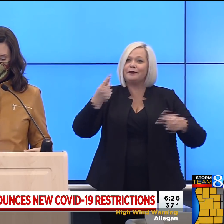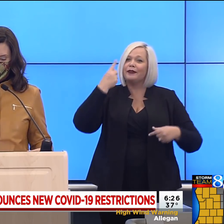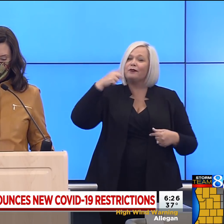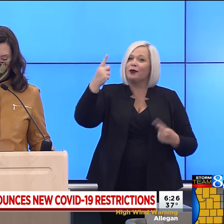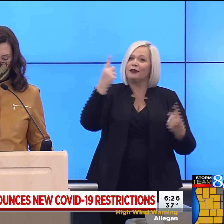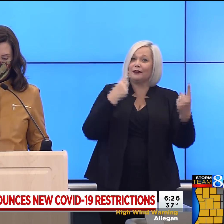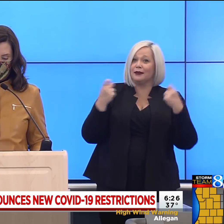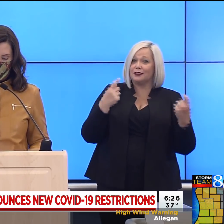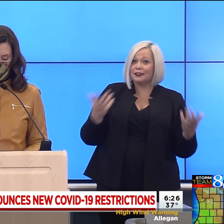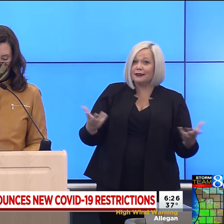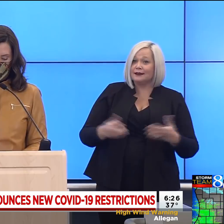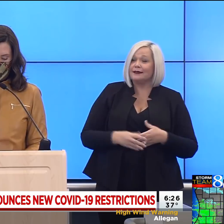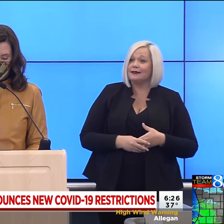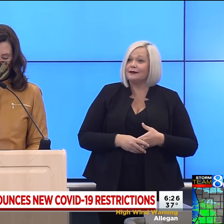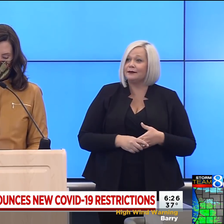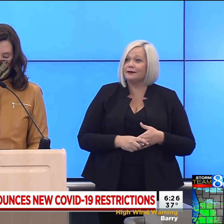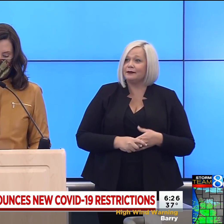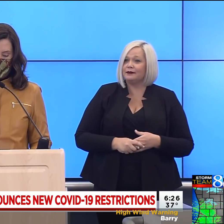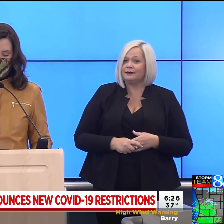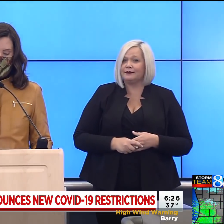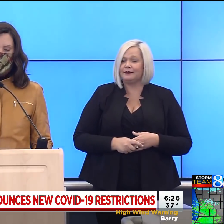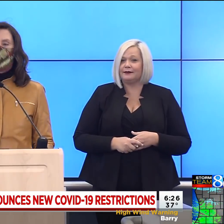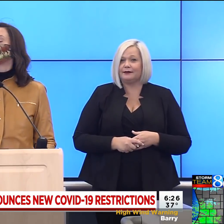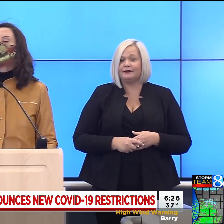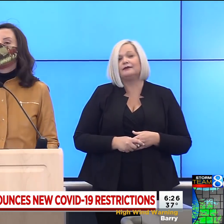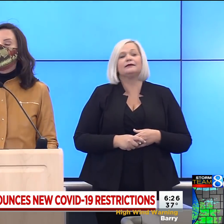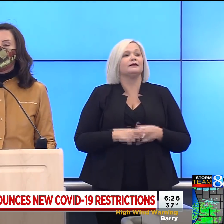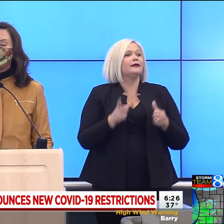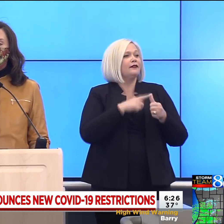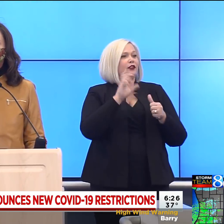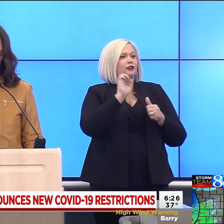GOVERNOR, MY FRIEND. ALL RIGHT. THANK YOU, DIRECTOR GORDON. AND AFTER KILLED HIM. WITH THAT, I'M HAPPY TO OPEN IT UP FOR.